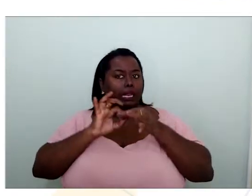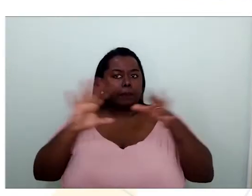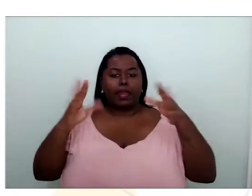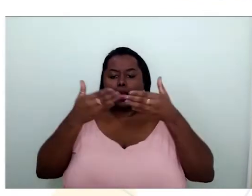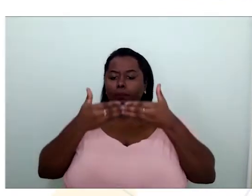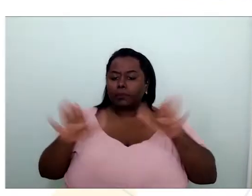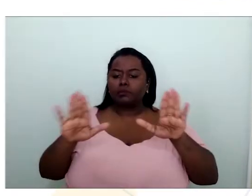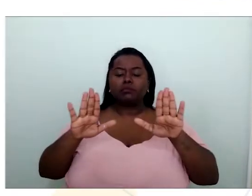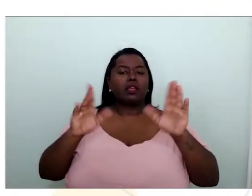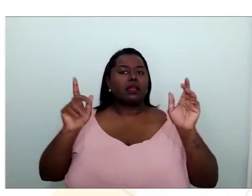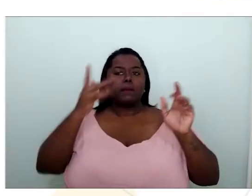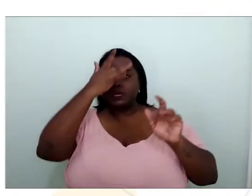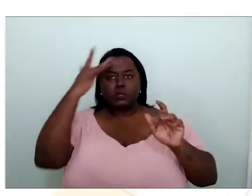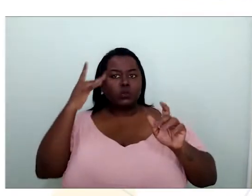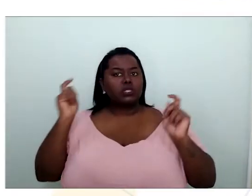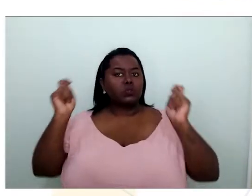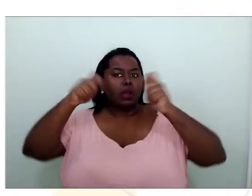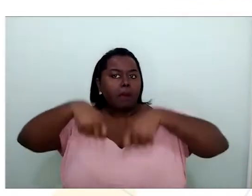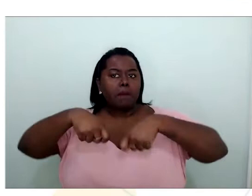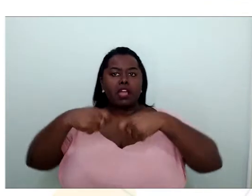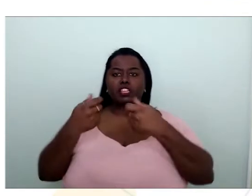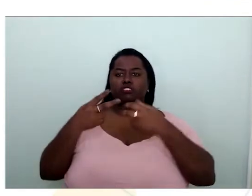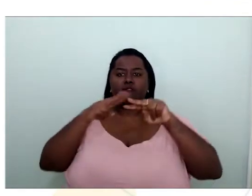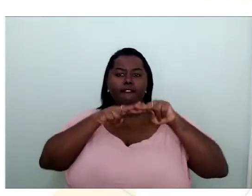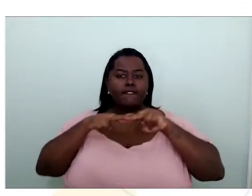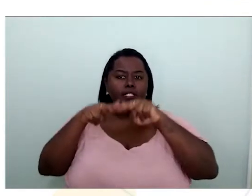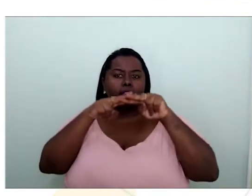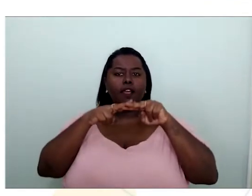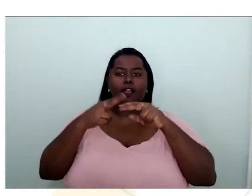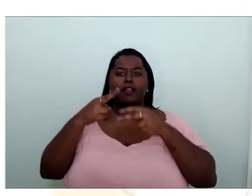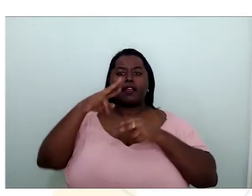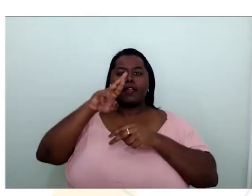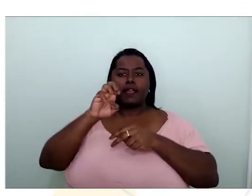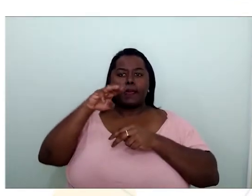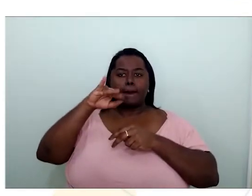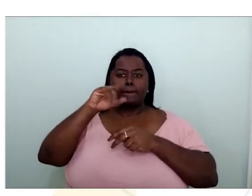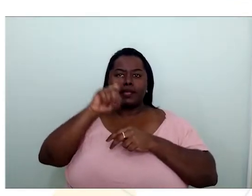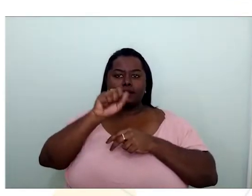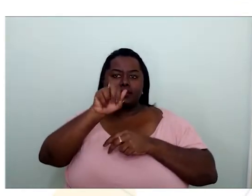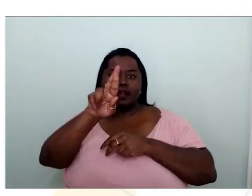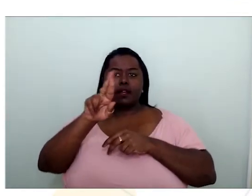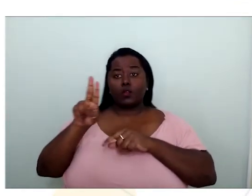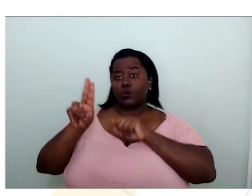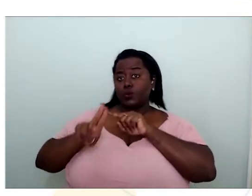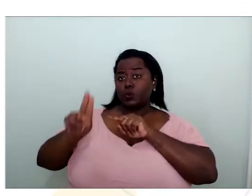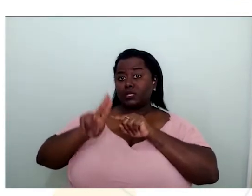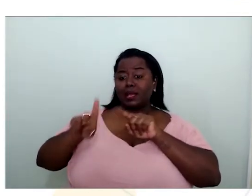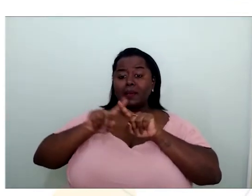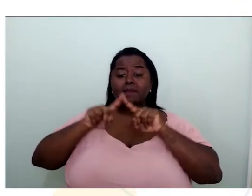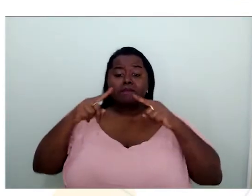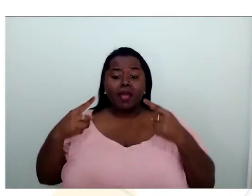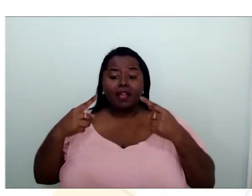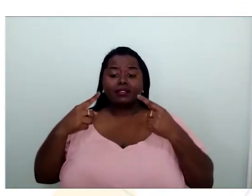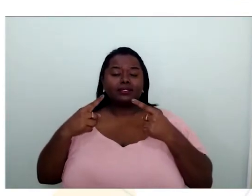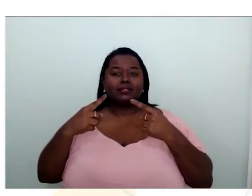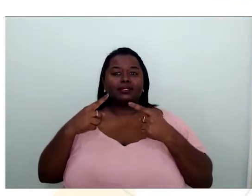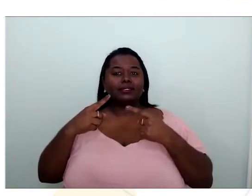able to revise, remix and use it, but the thing that you might want to